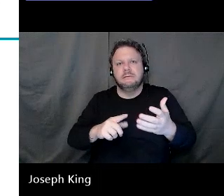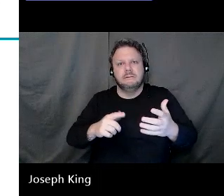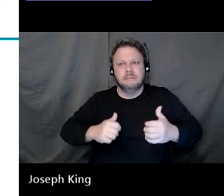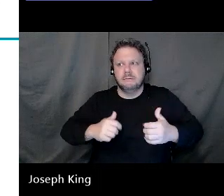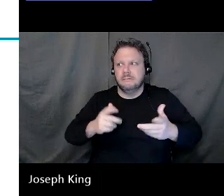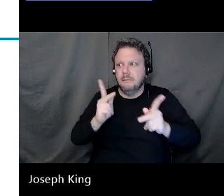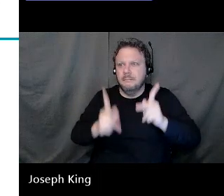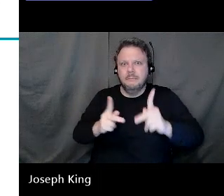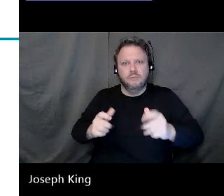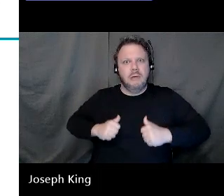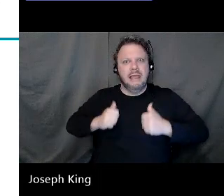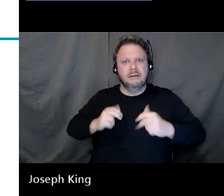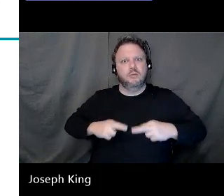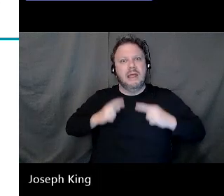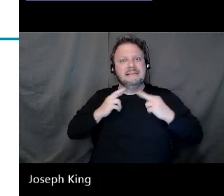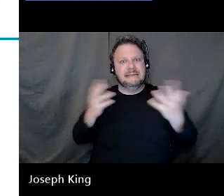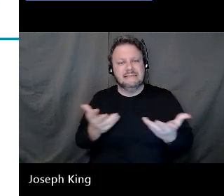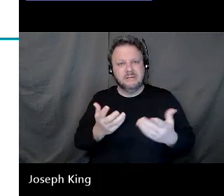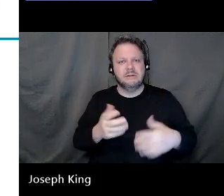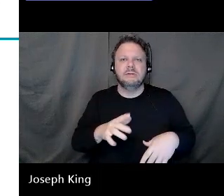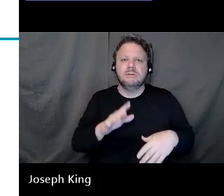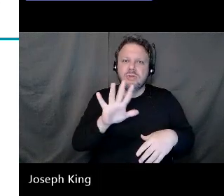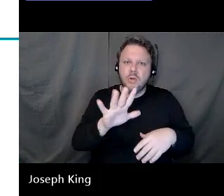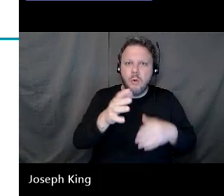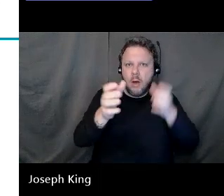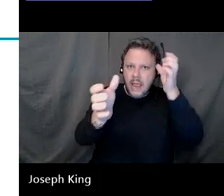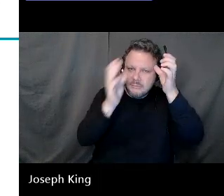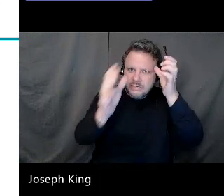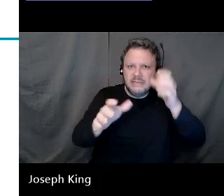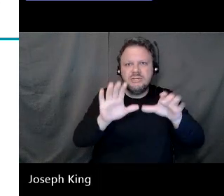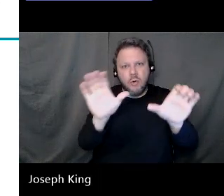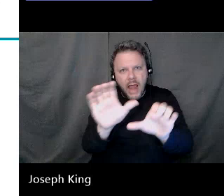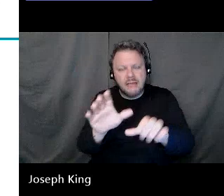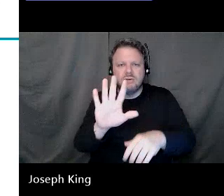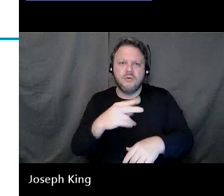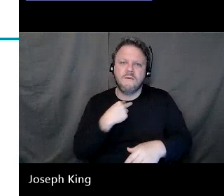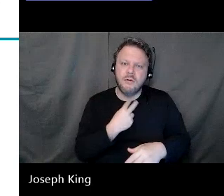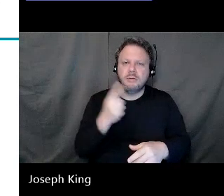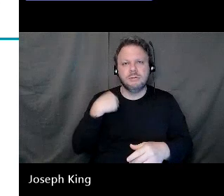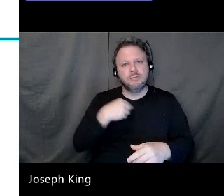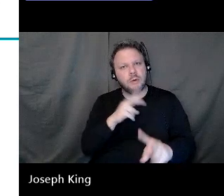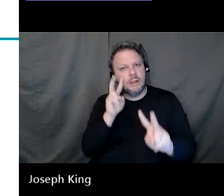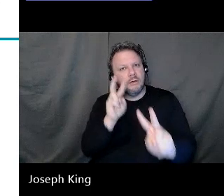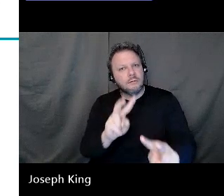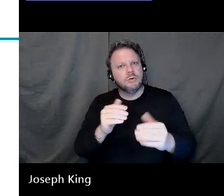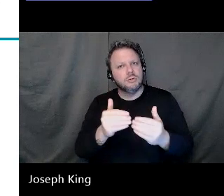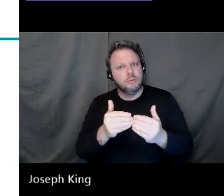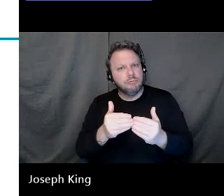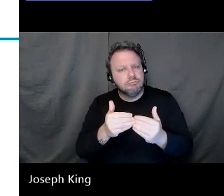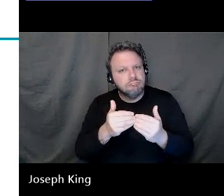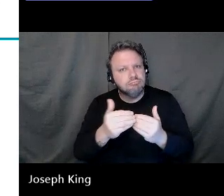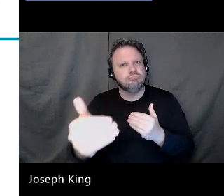So thank you all so much for your expertise, your voice and your actions. We're really looking forward to progressing this bold vision.